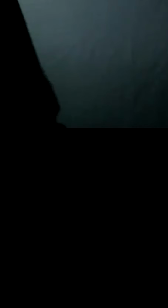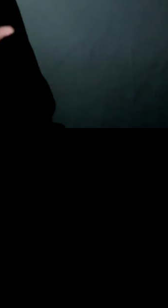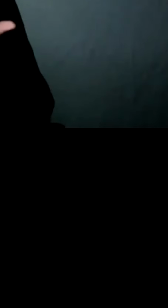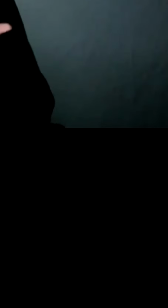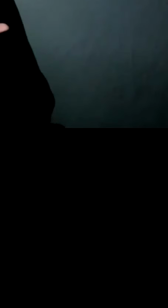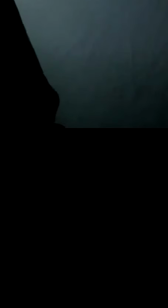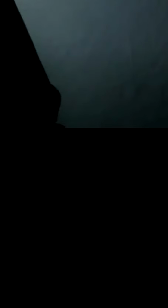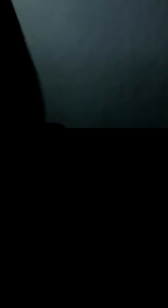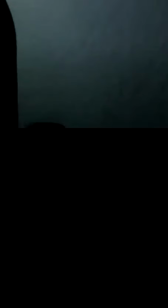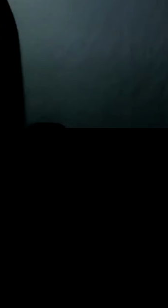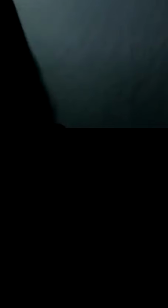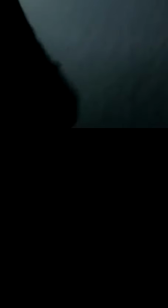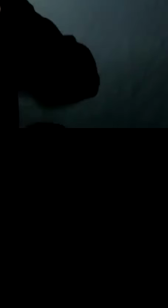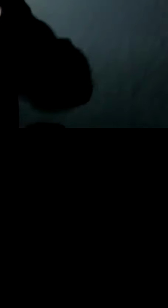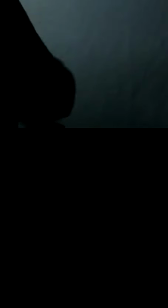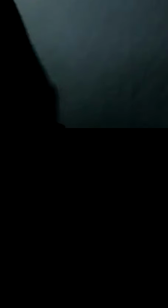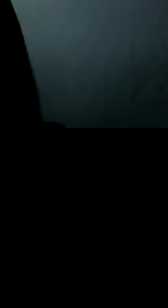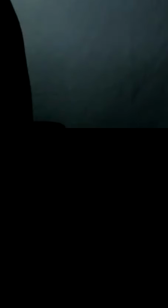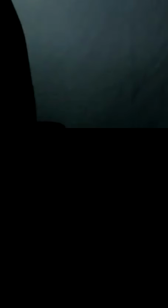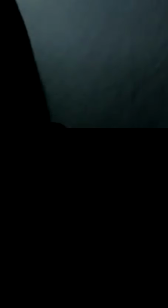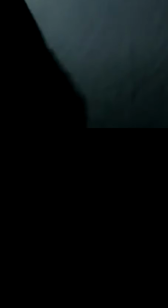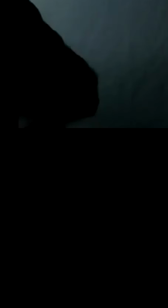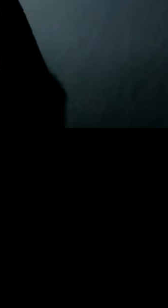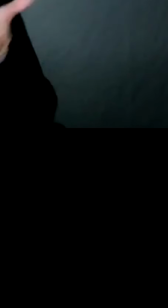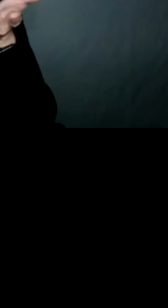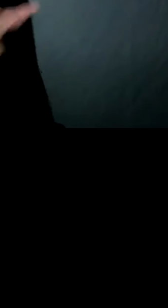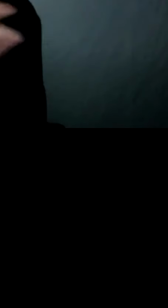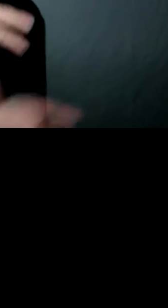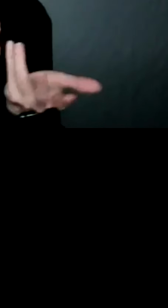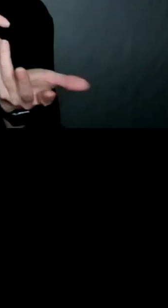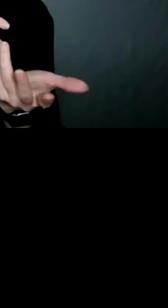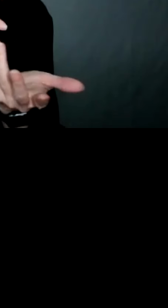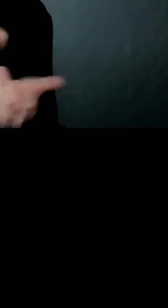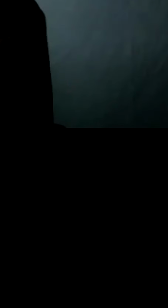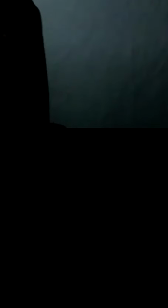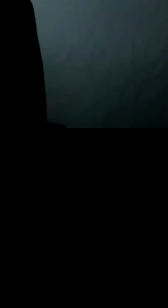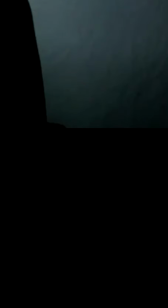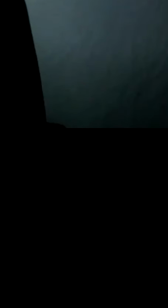is it safe to start seeing people or should everyone wait until they received both doses of